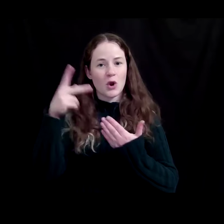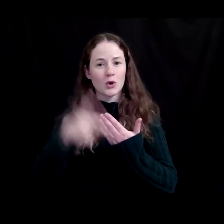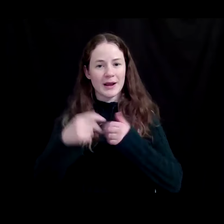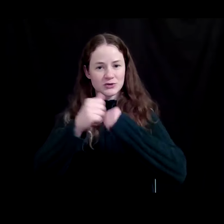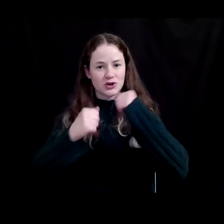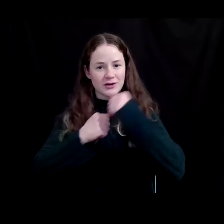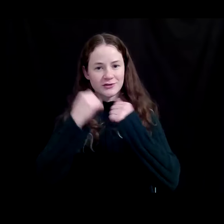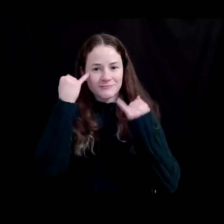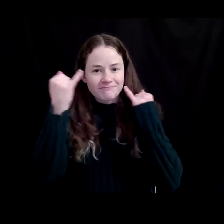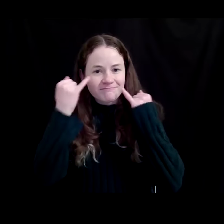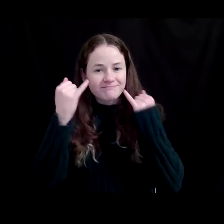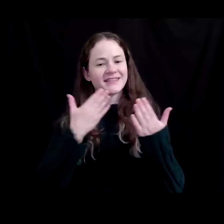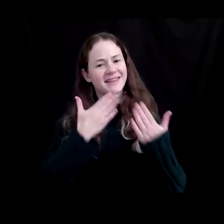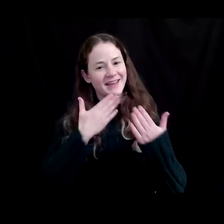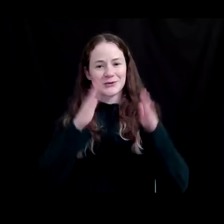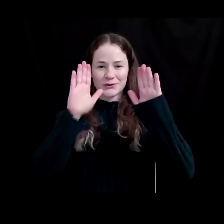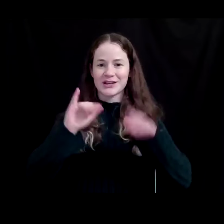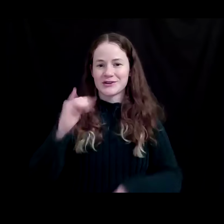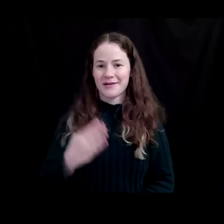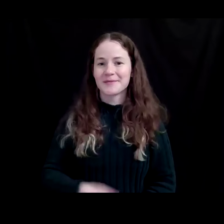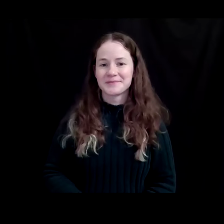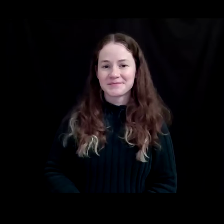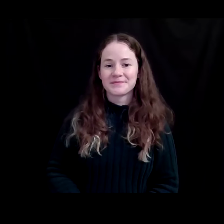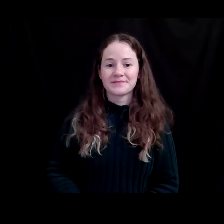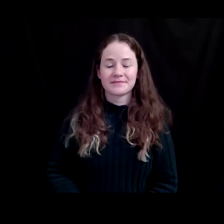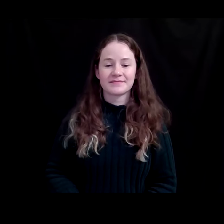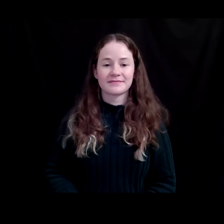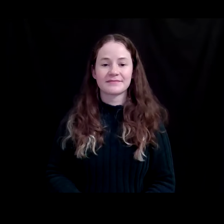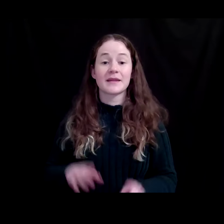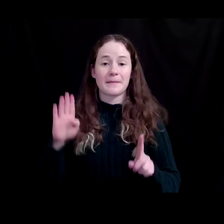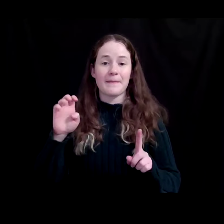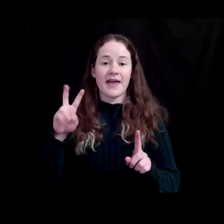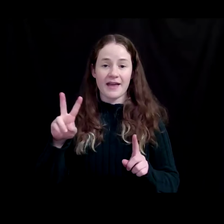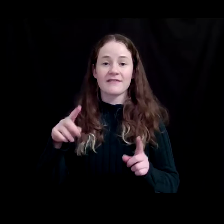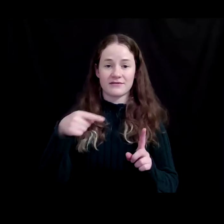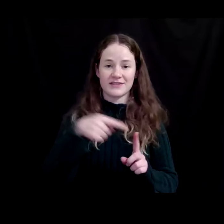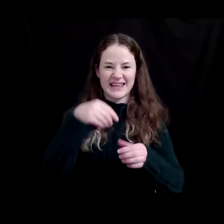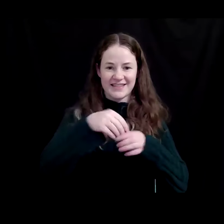Great job, Emma says Bev in the chat.